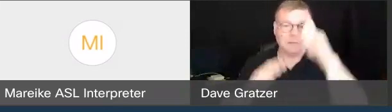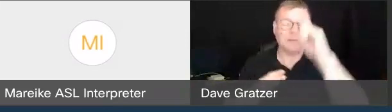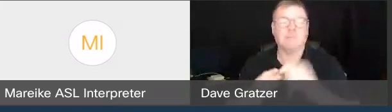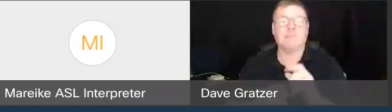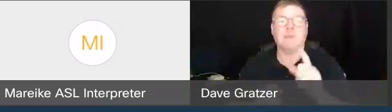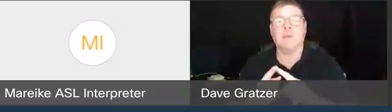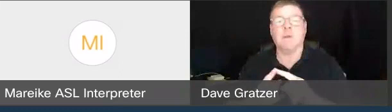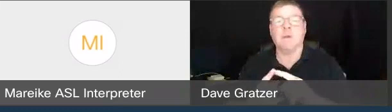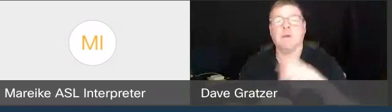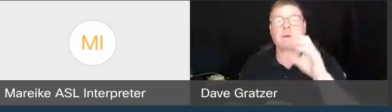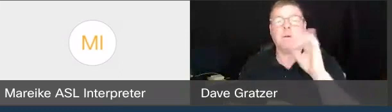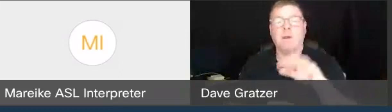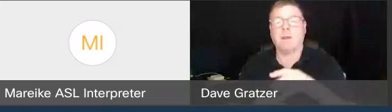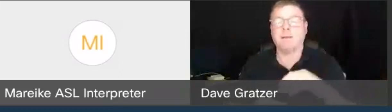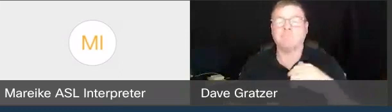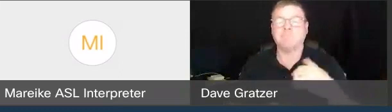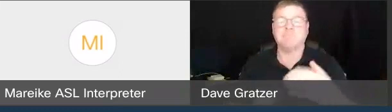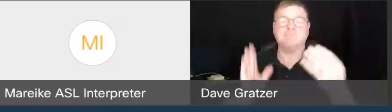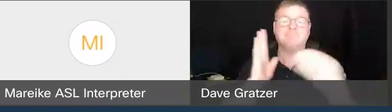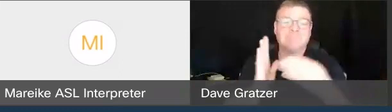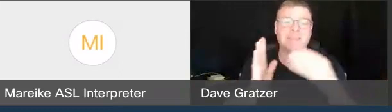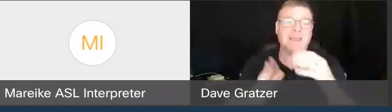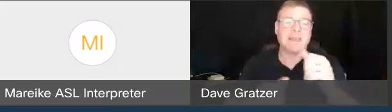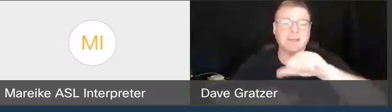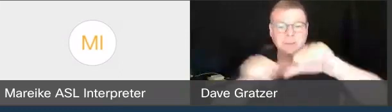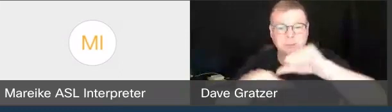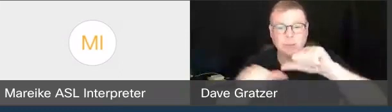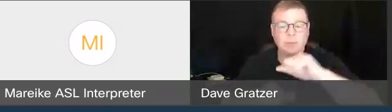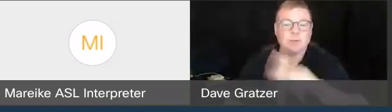more likely to have antisocial personality tendencies, more likely to have histories of